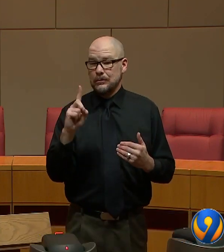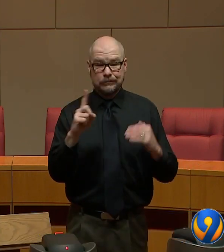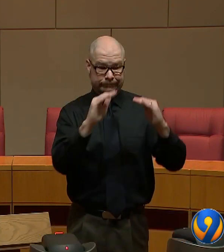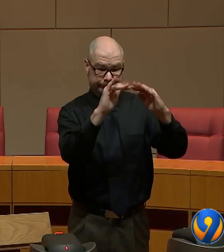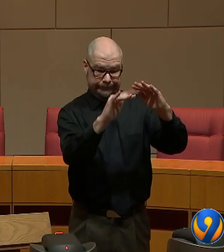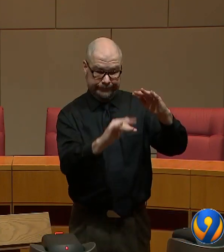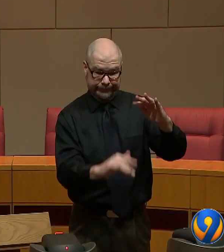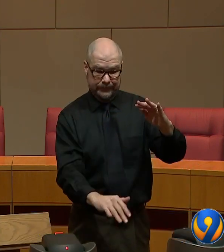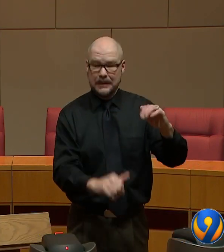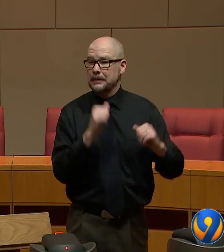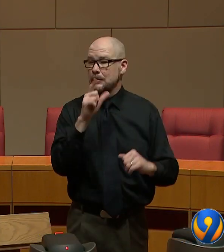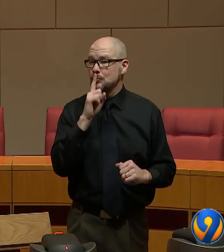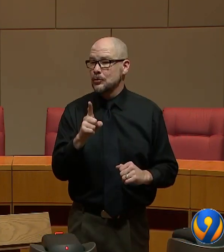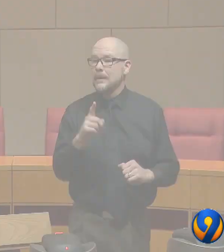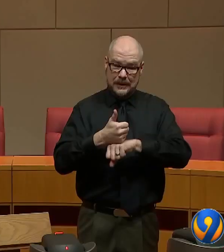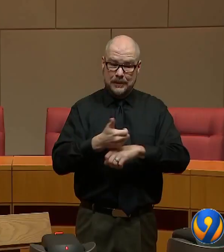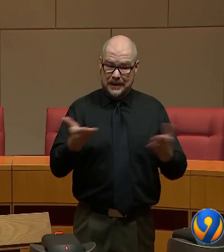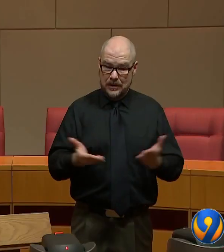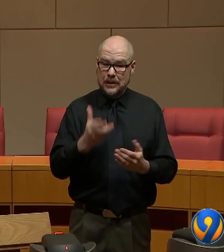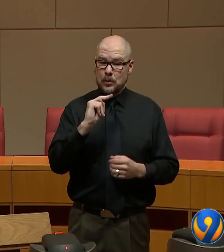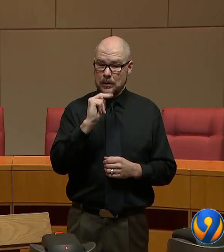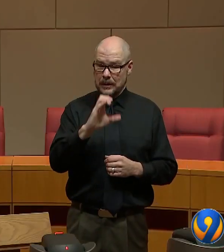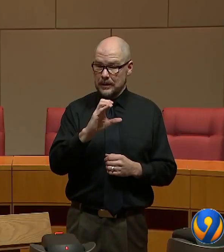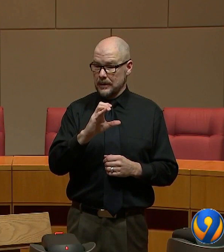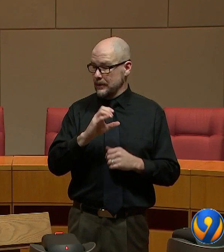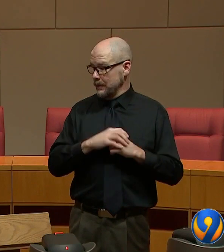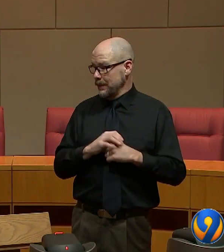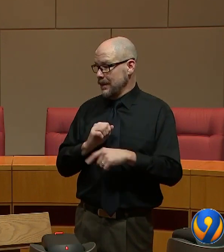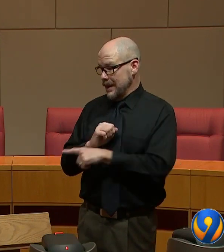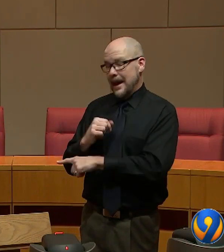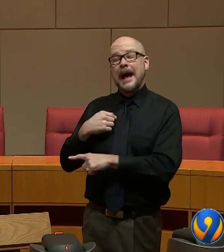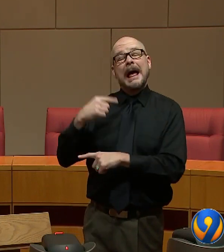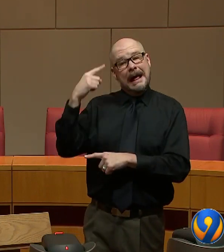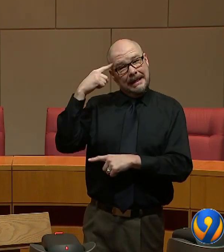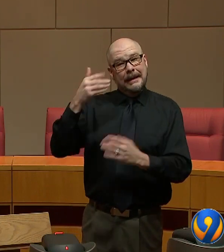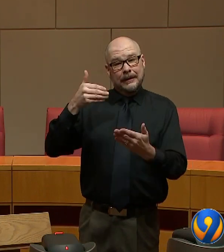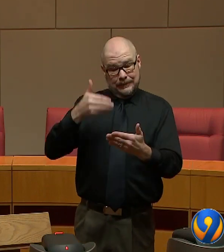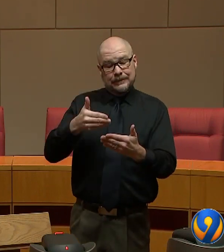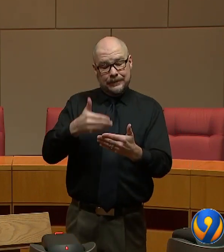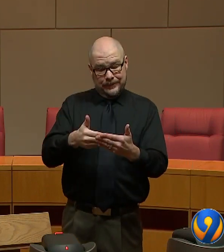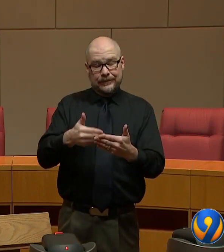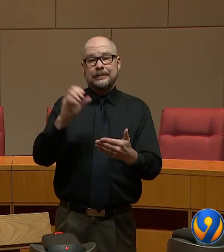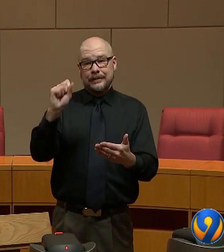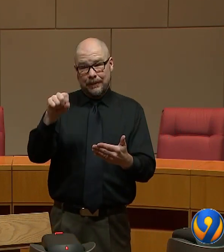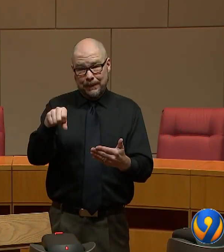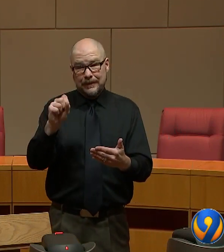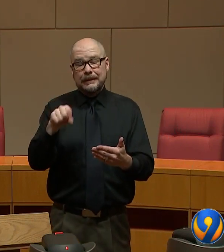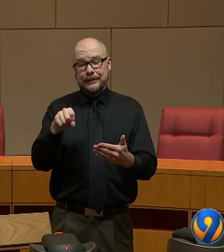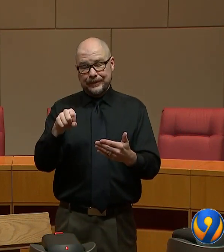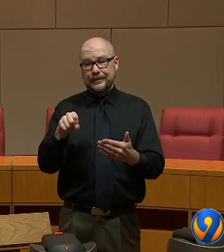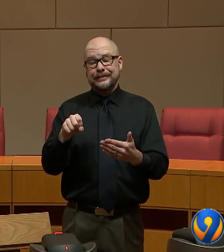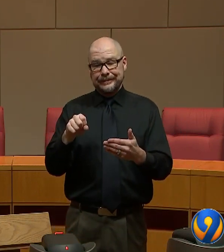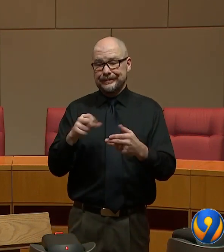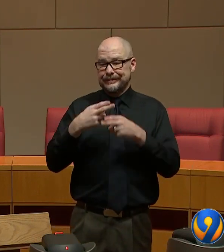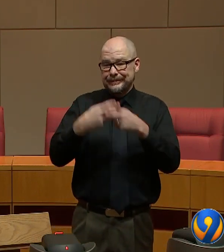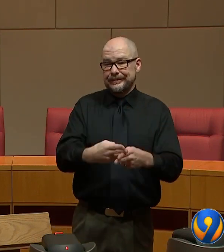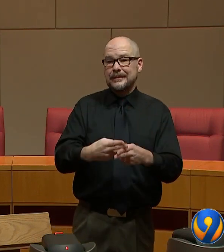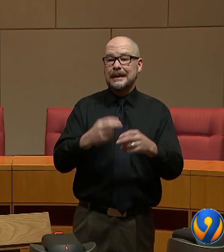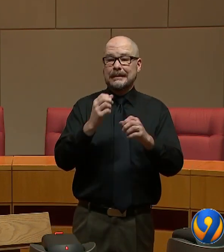IT TO SMALLER NUMBERS OF GATHERINGS, OR -- I'M JUST NOT SURE WHERE THIS WILL GO. IT AUTO CHANGING EVER DAY. WE'RE GETTING TO THE POINT